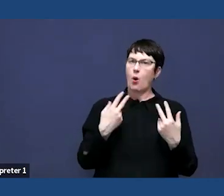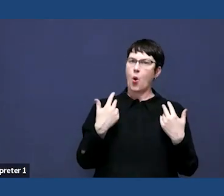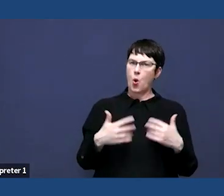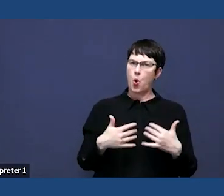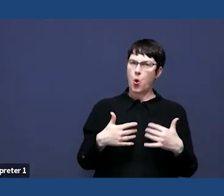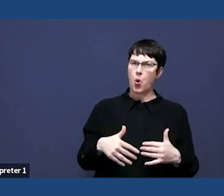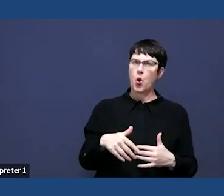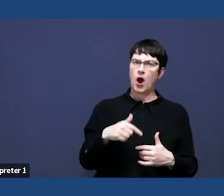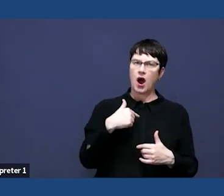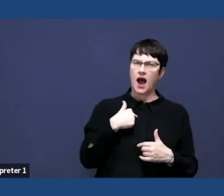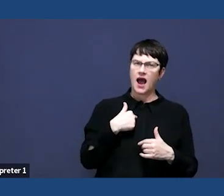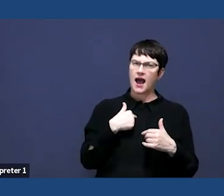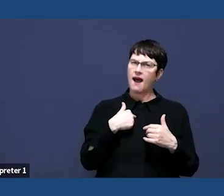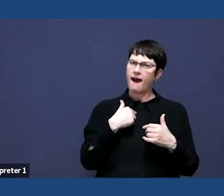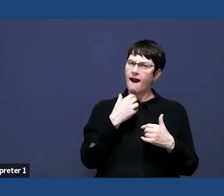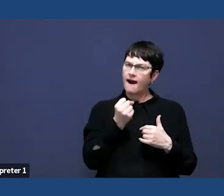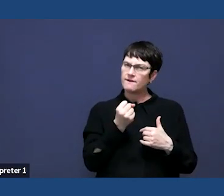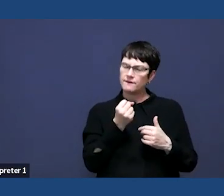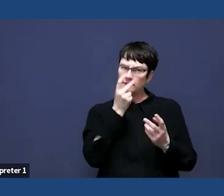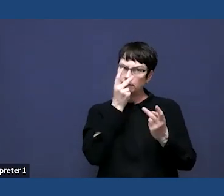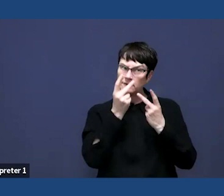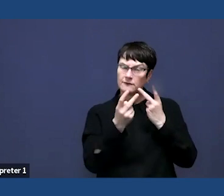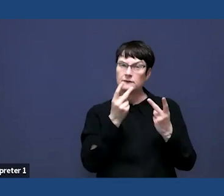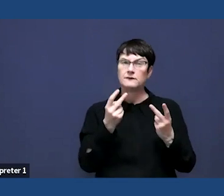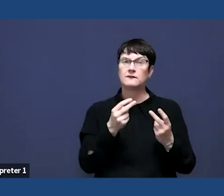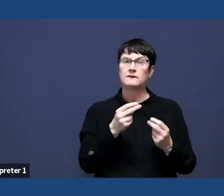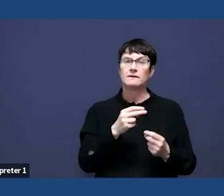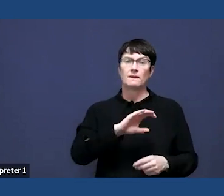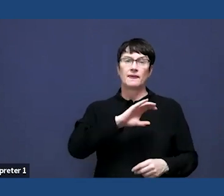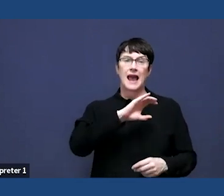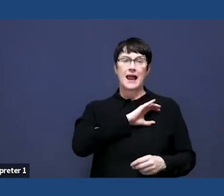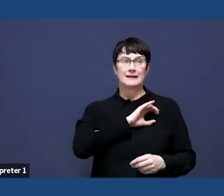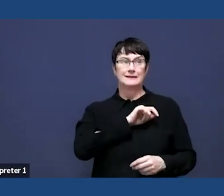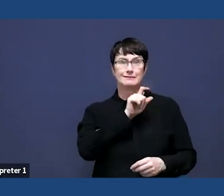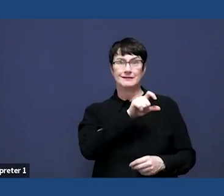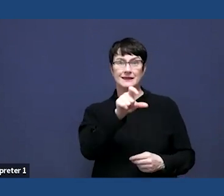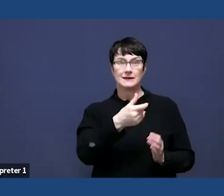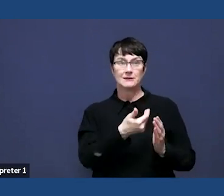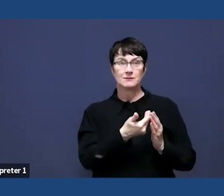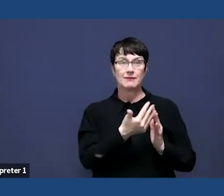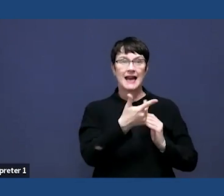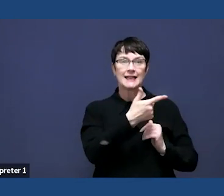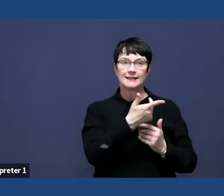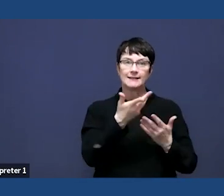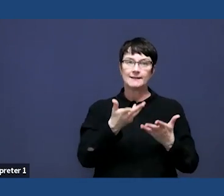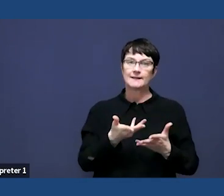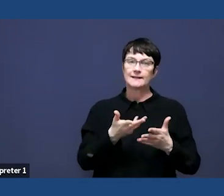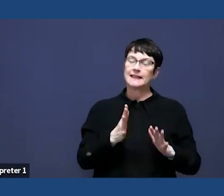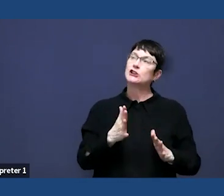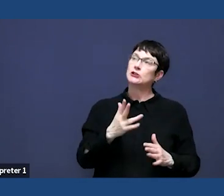learned a lot about the current state of workplaces and what the future holds and really where